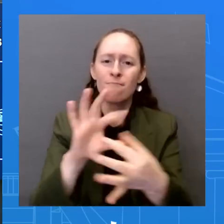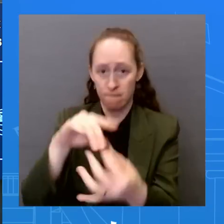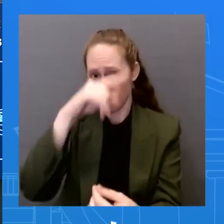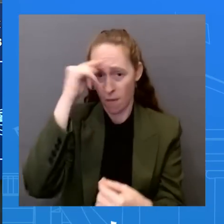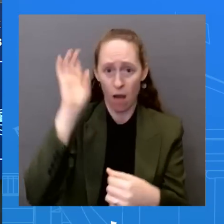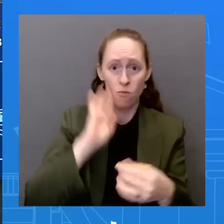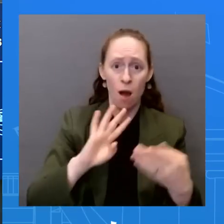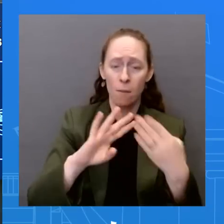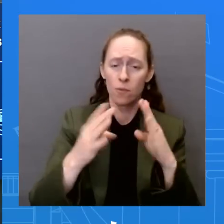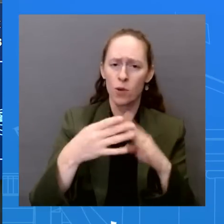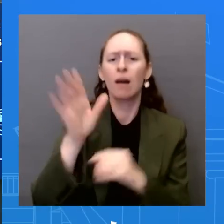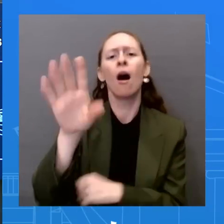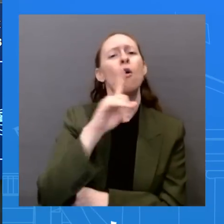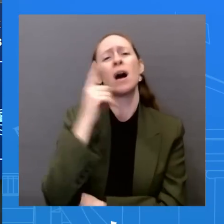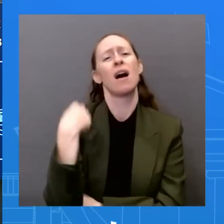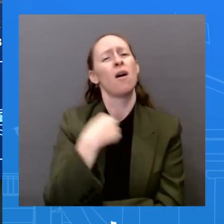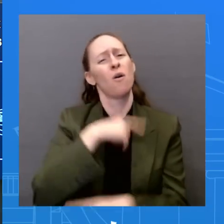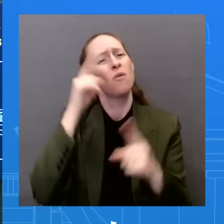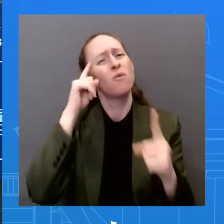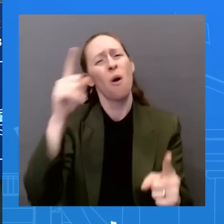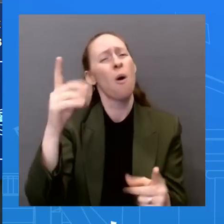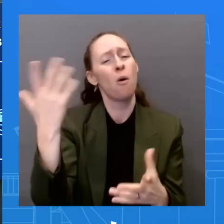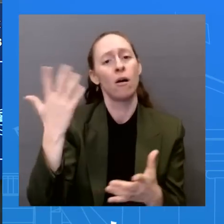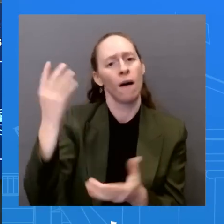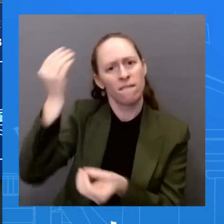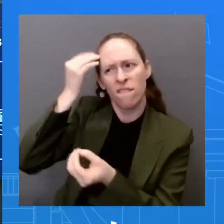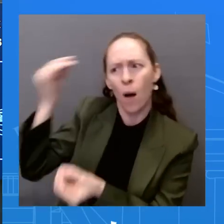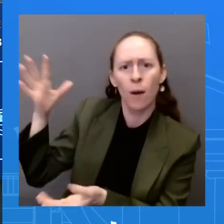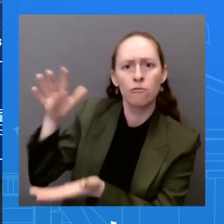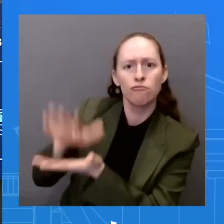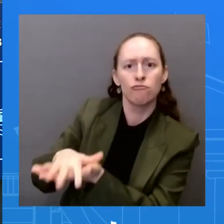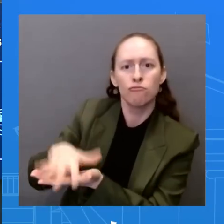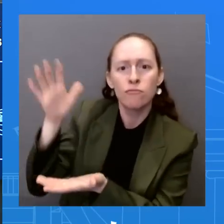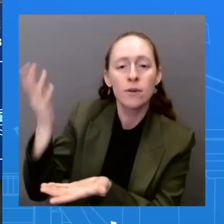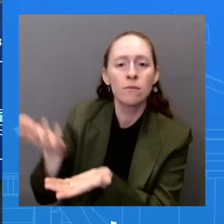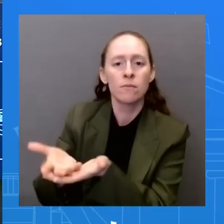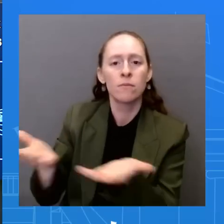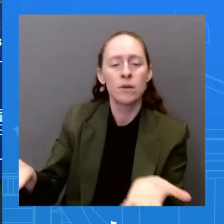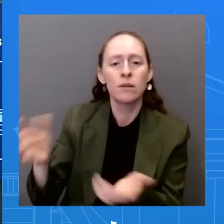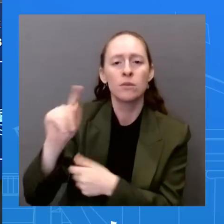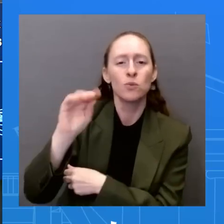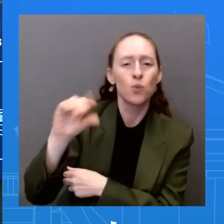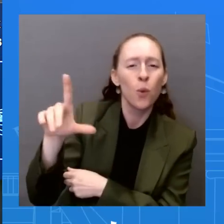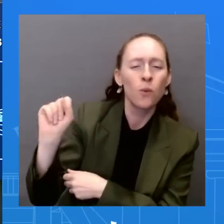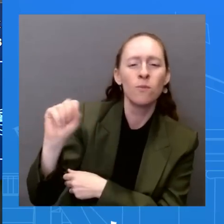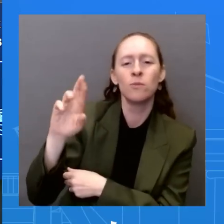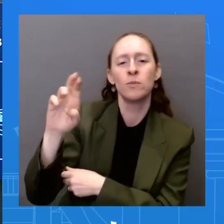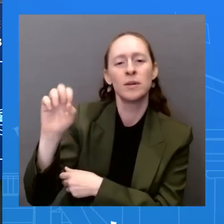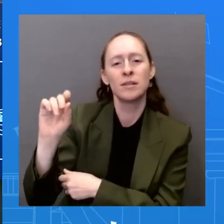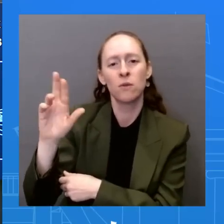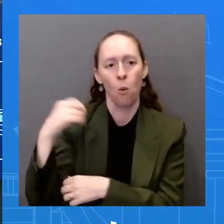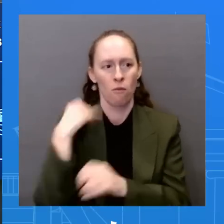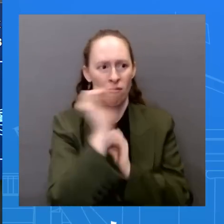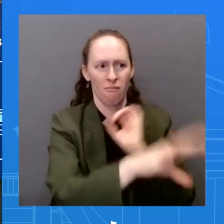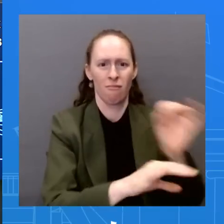as well as to provide them important tools to help their communities. I'll give some great examples.